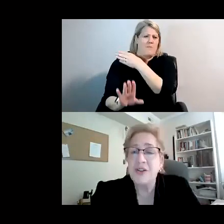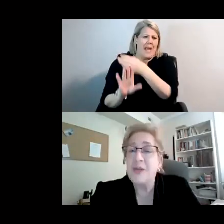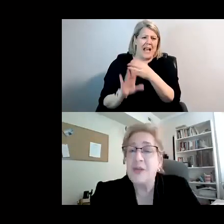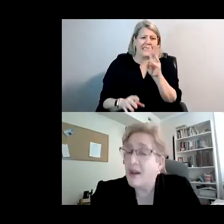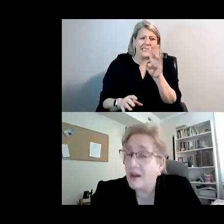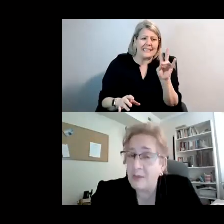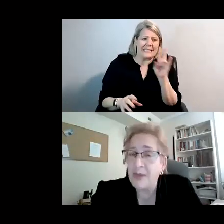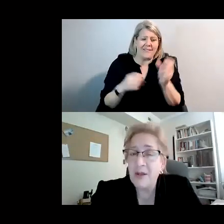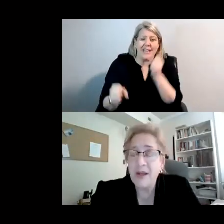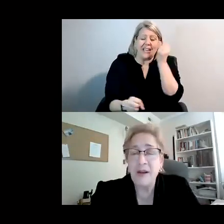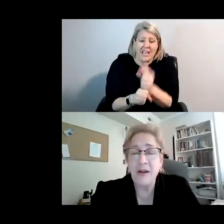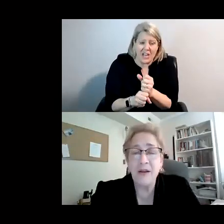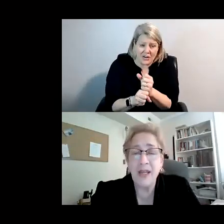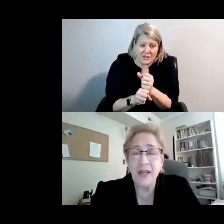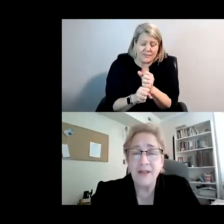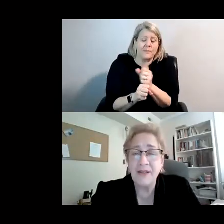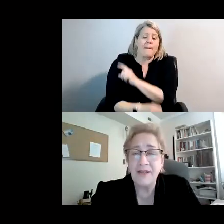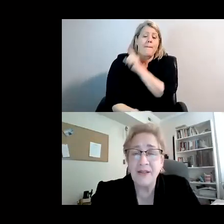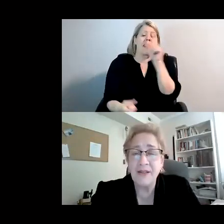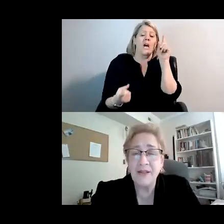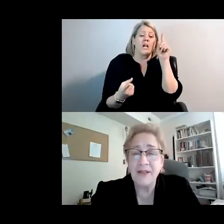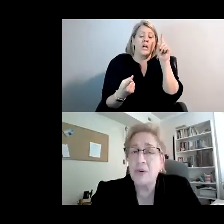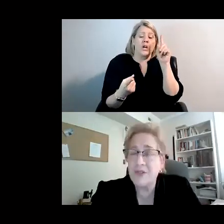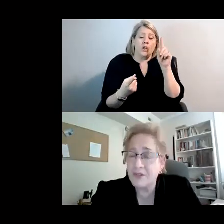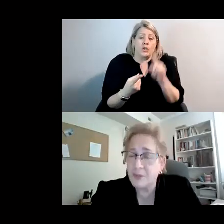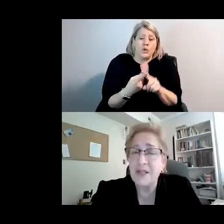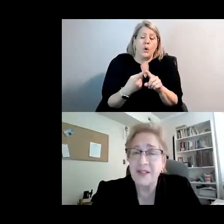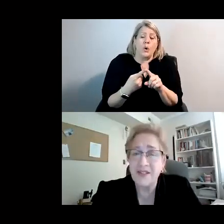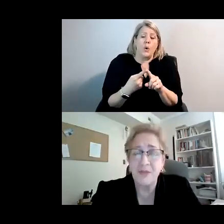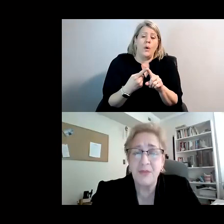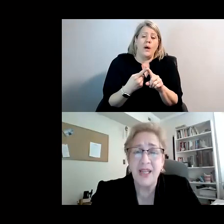to be a hub and for supported decision-making